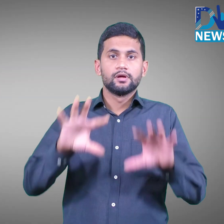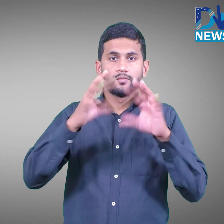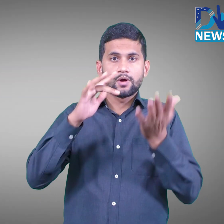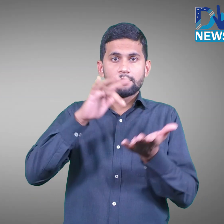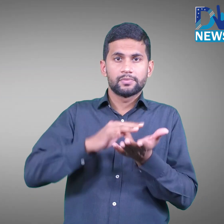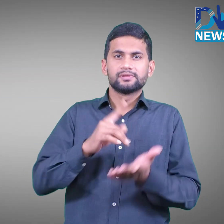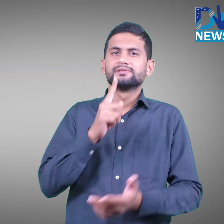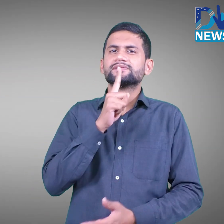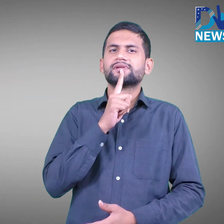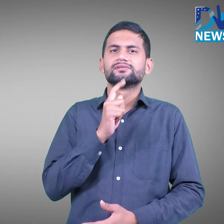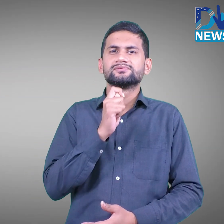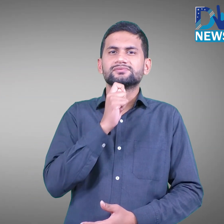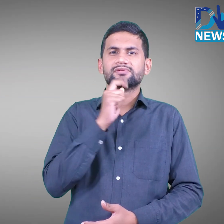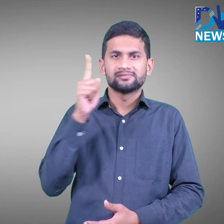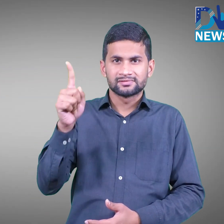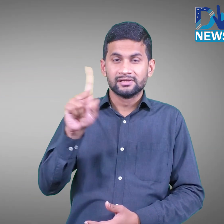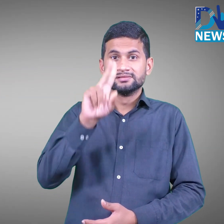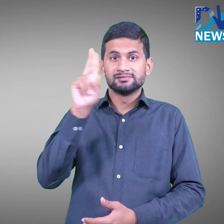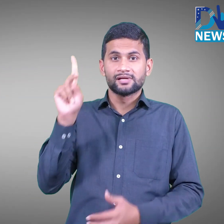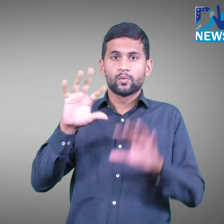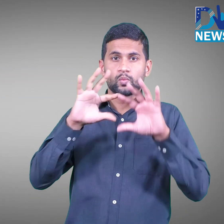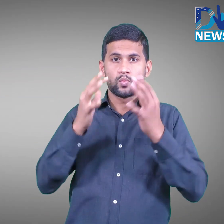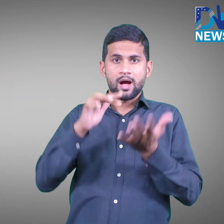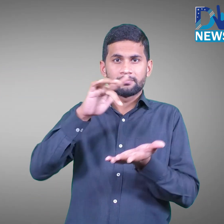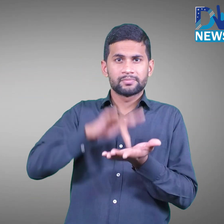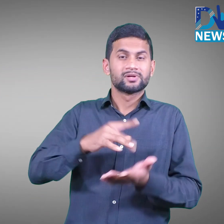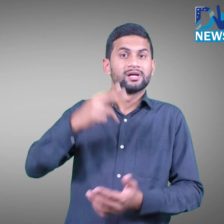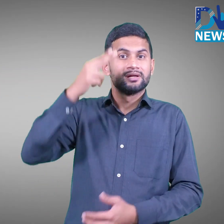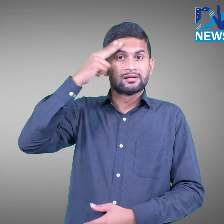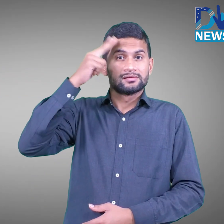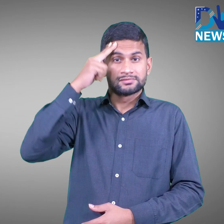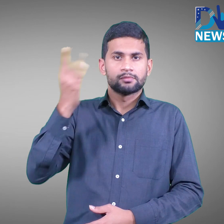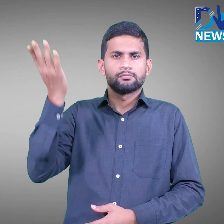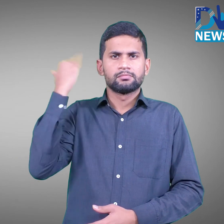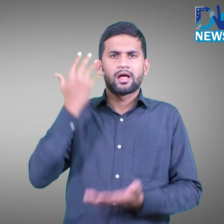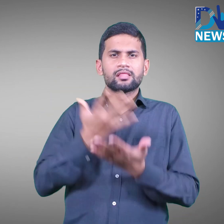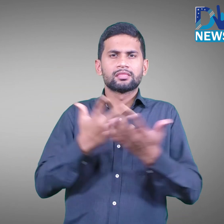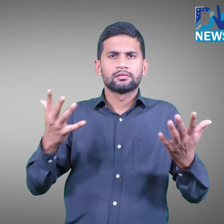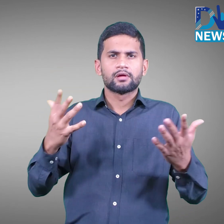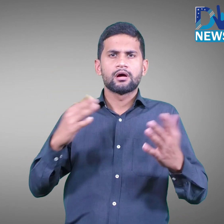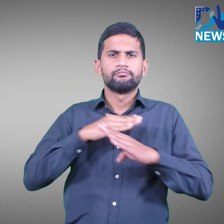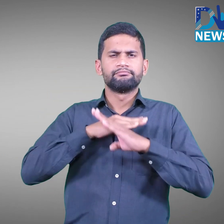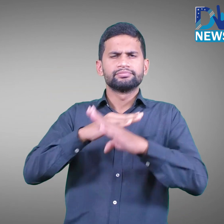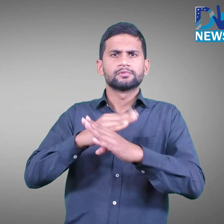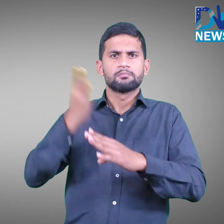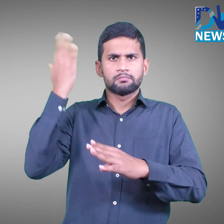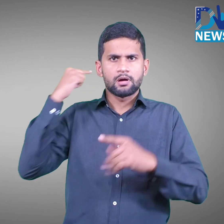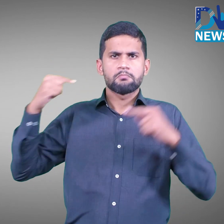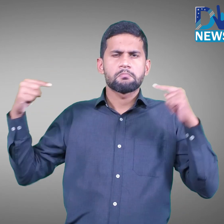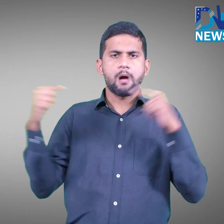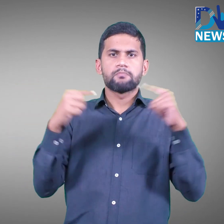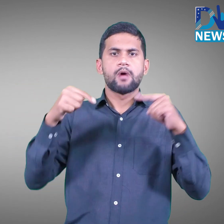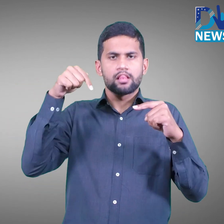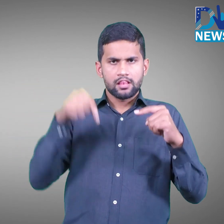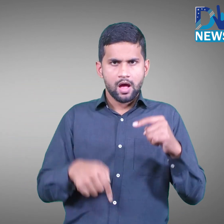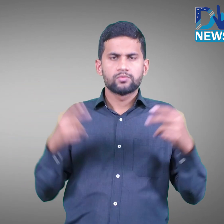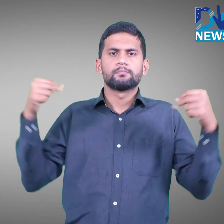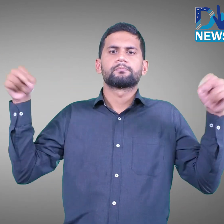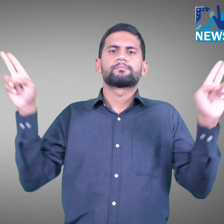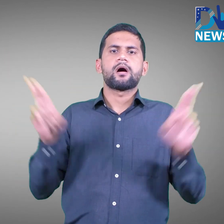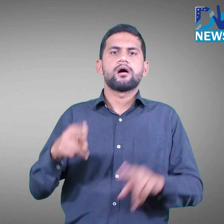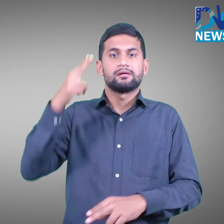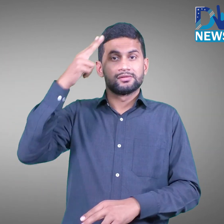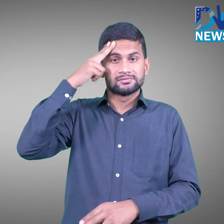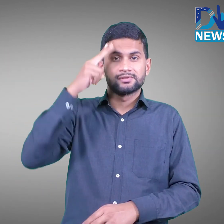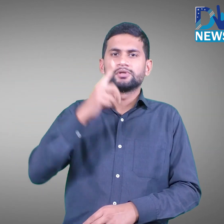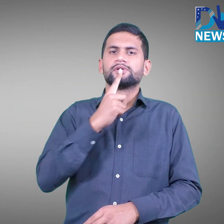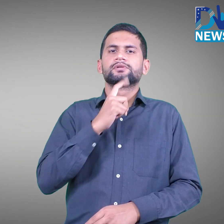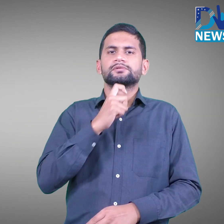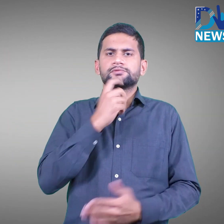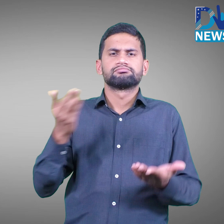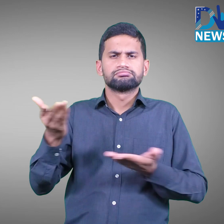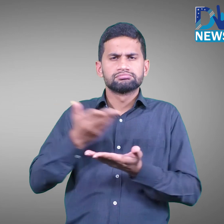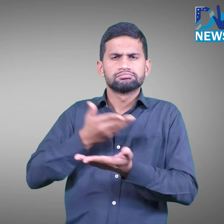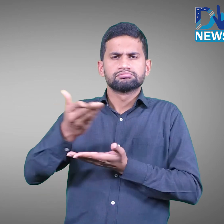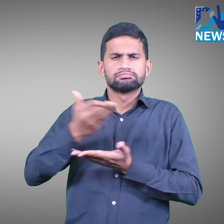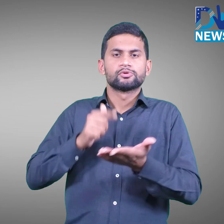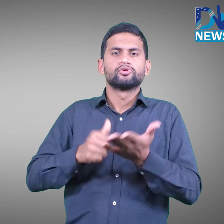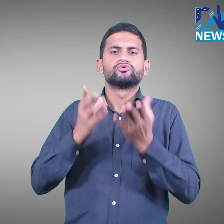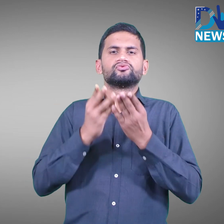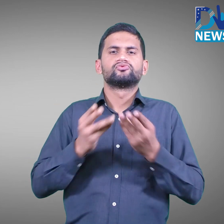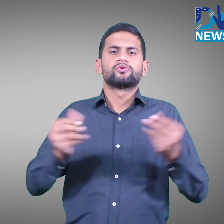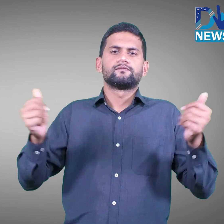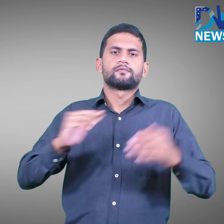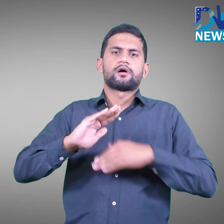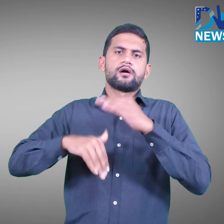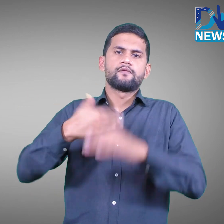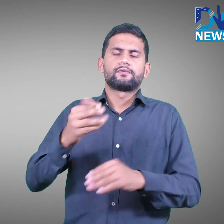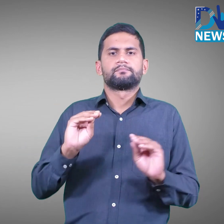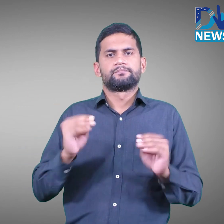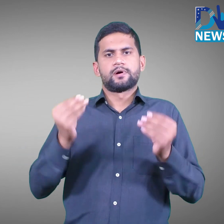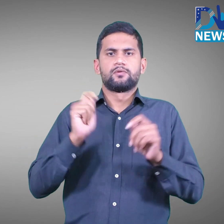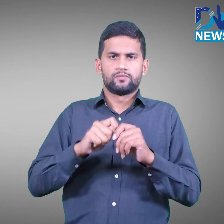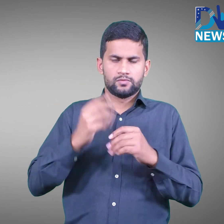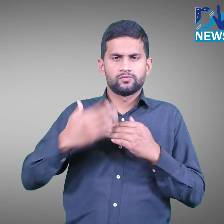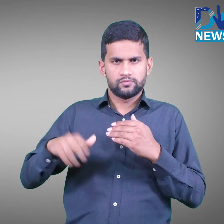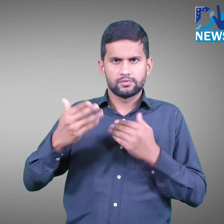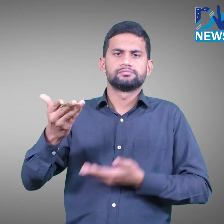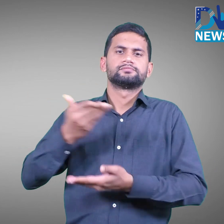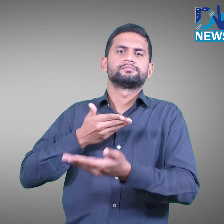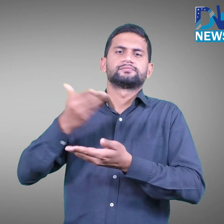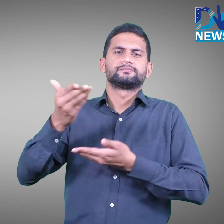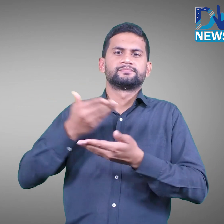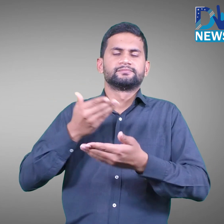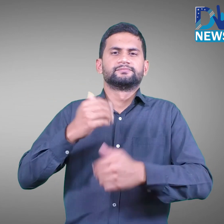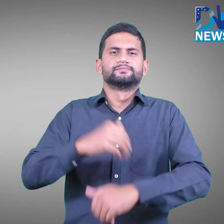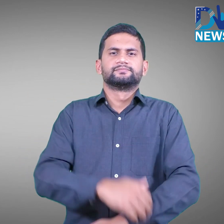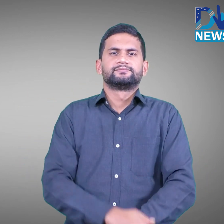Progress made in resolving Saudi-led boycott of Qatar: Kuwait